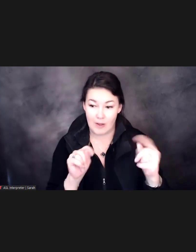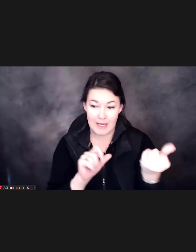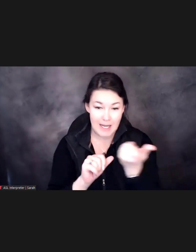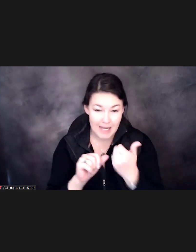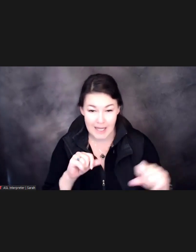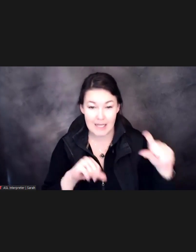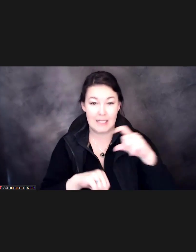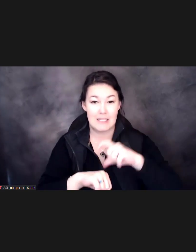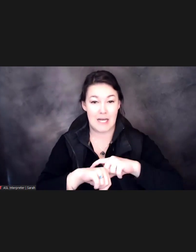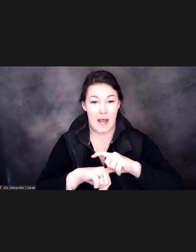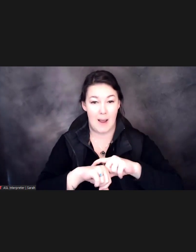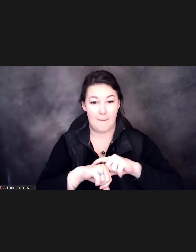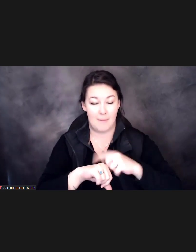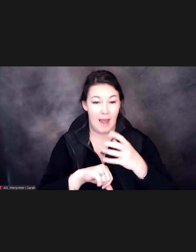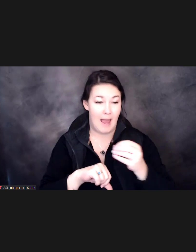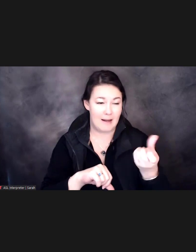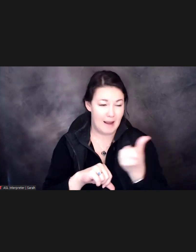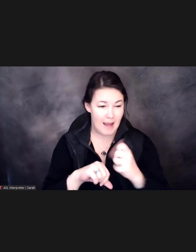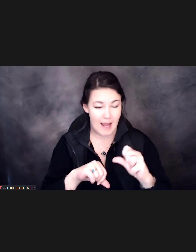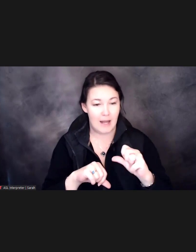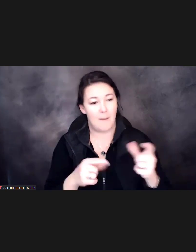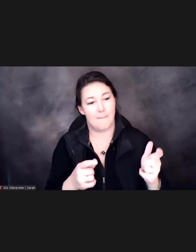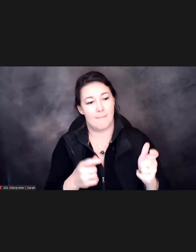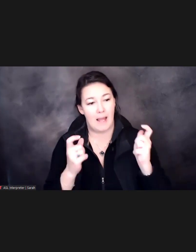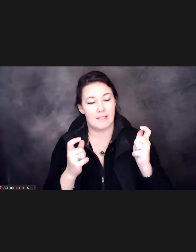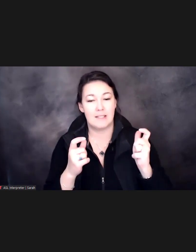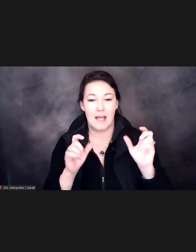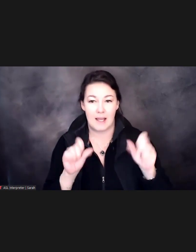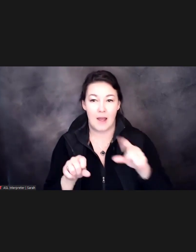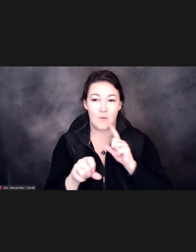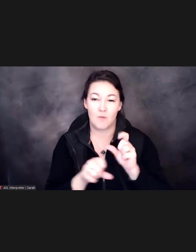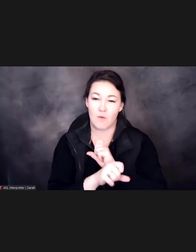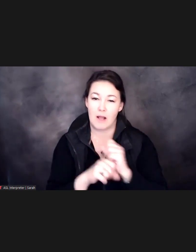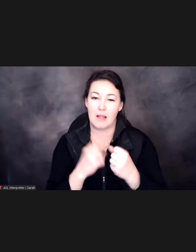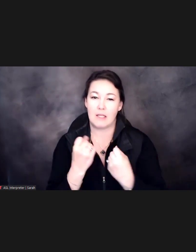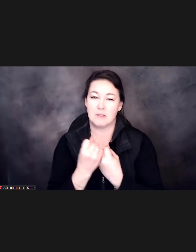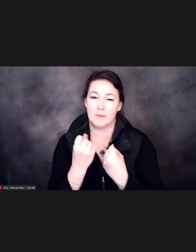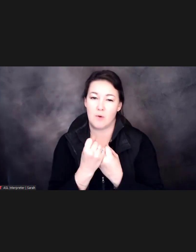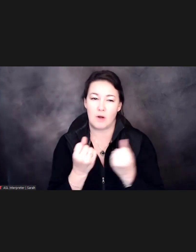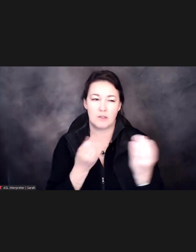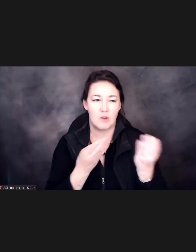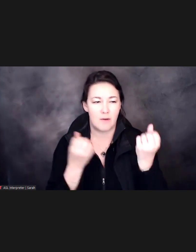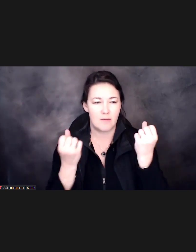anytime and at any pace can serve a lot of different peoples' needs.